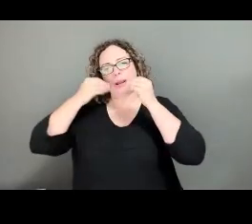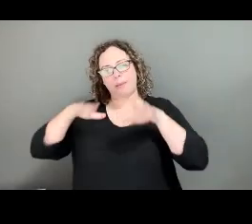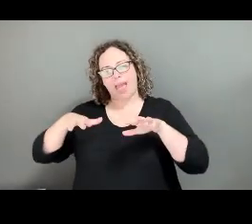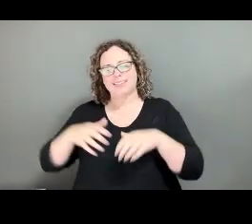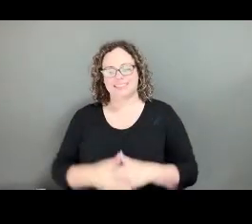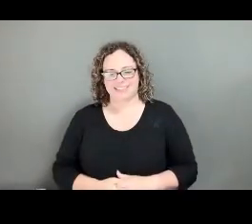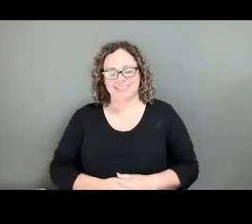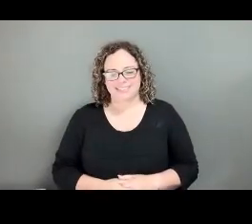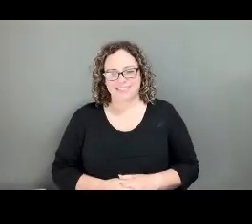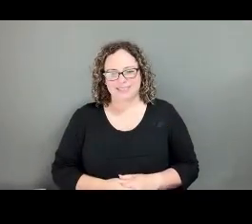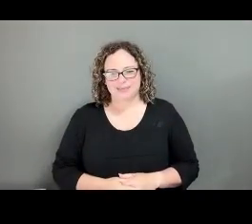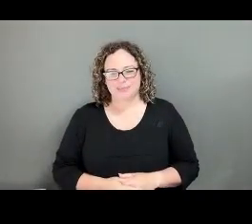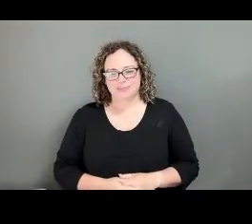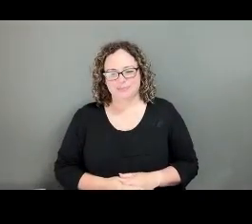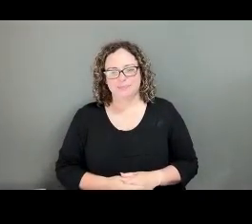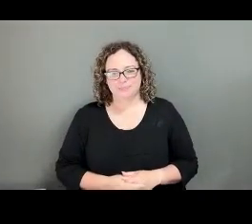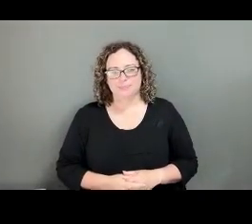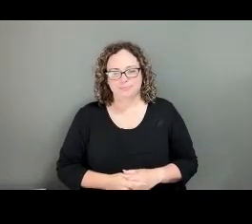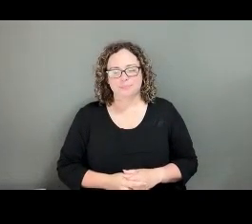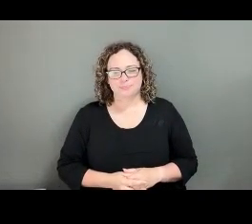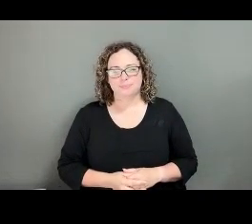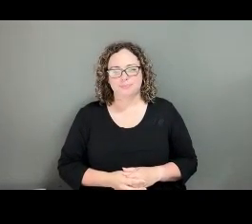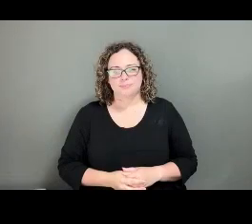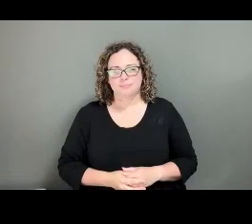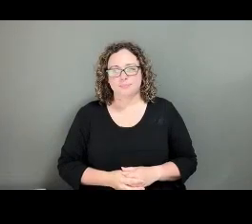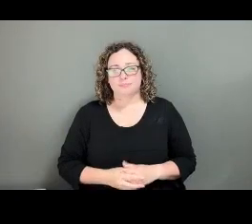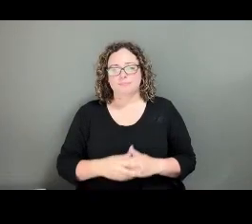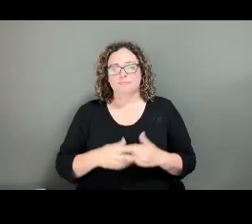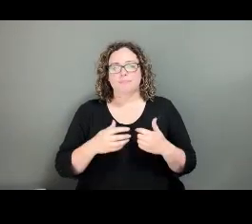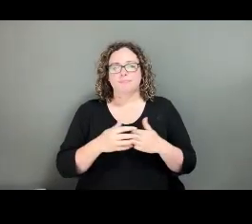We, I will just go to the next slide.